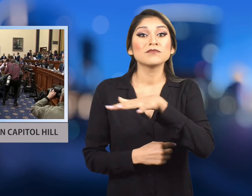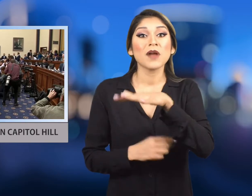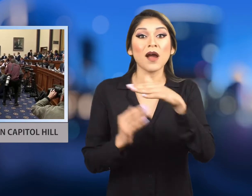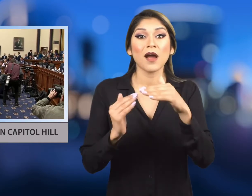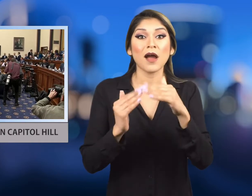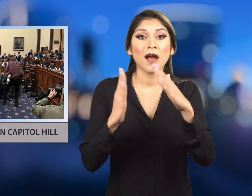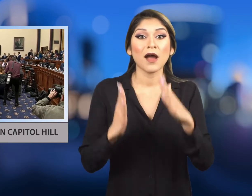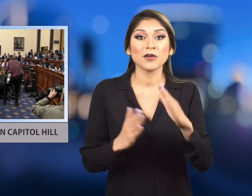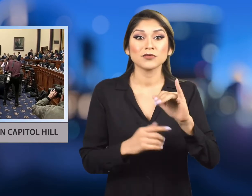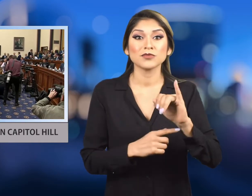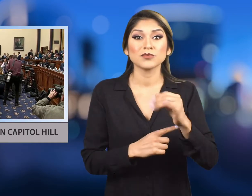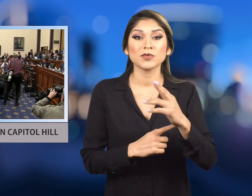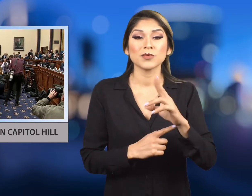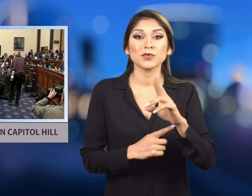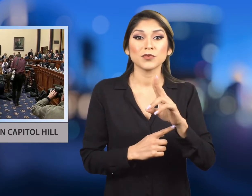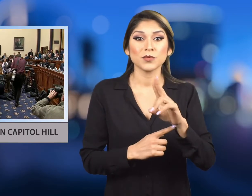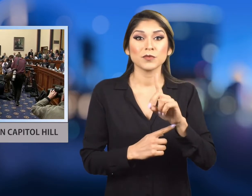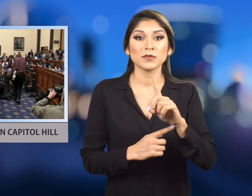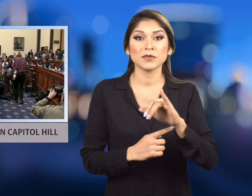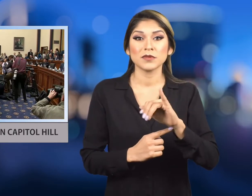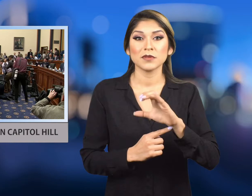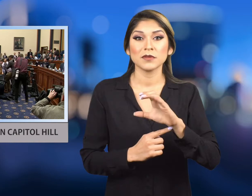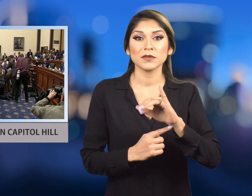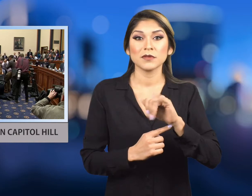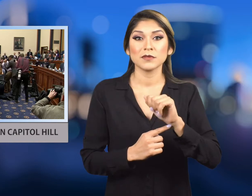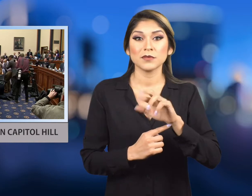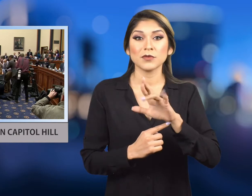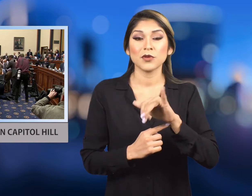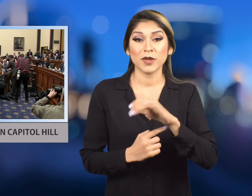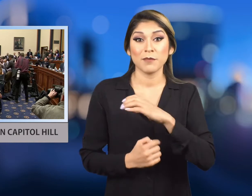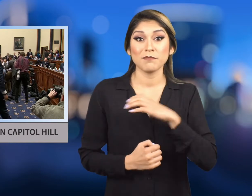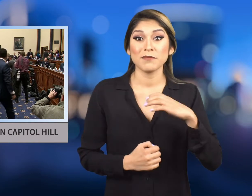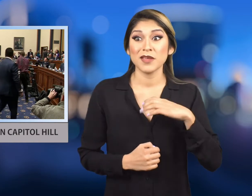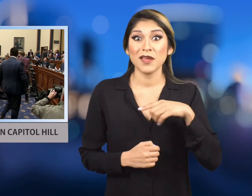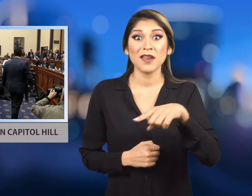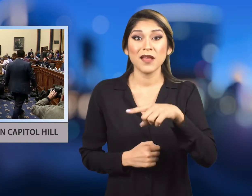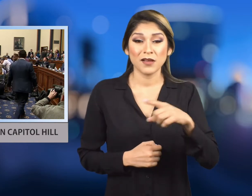hours Tuesday answering questions from the House